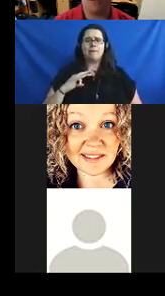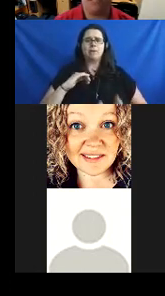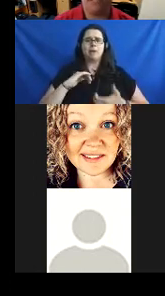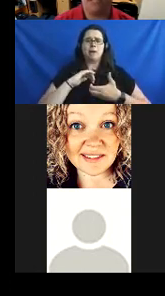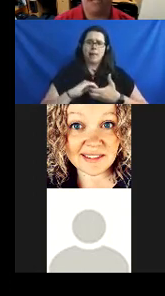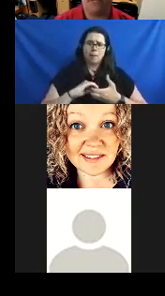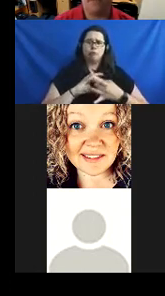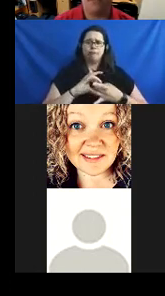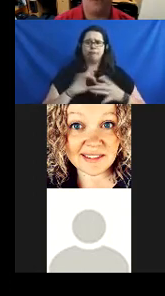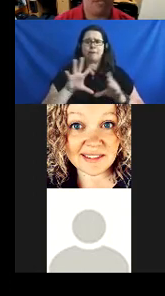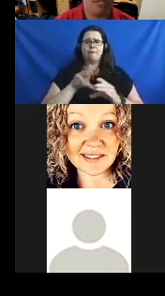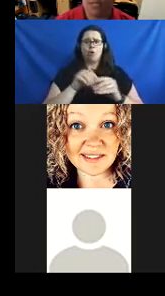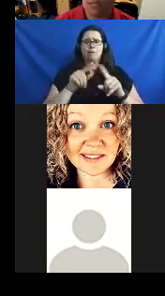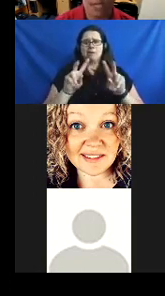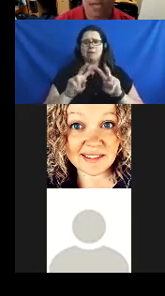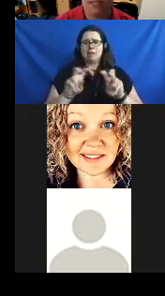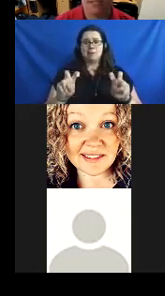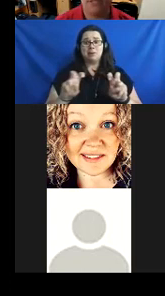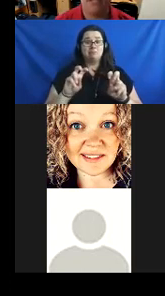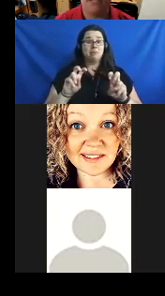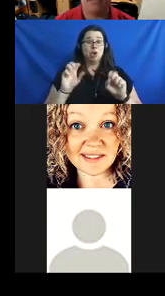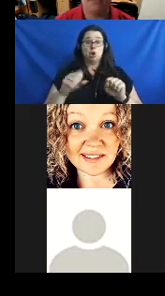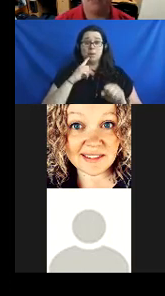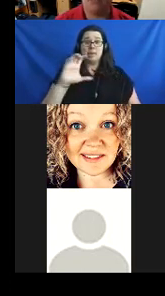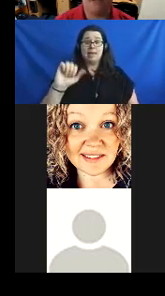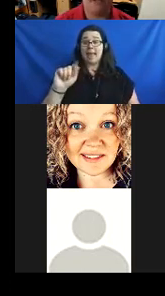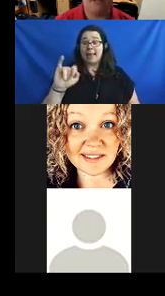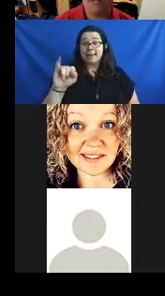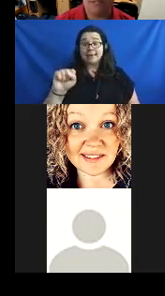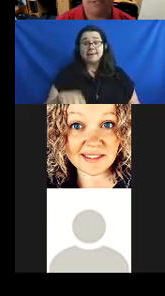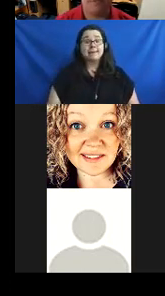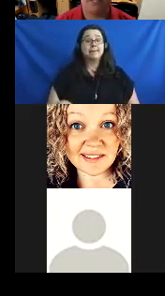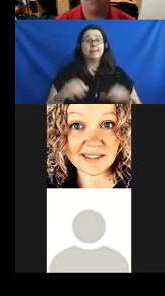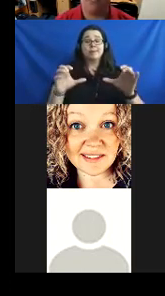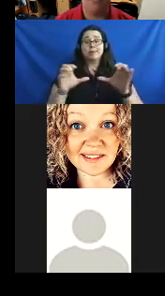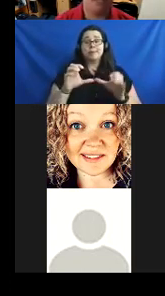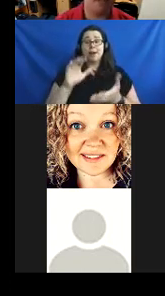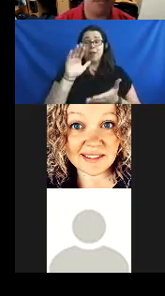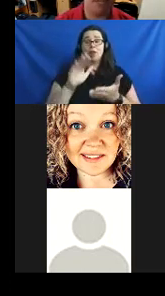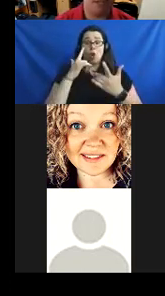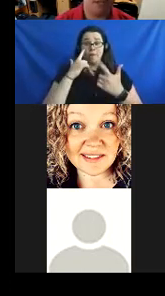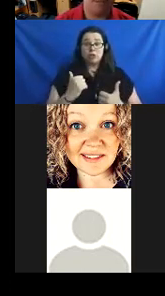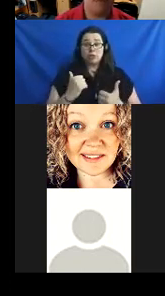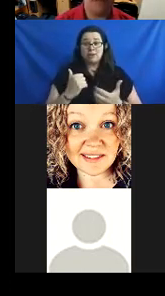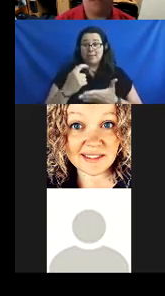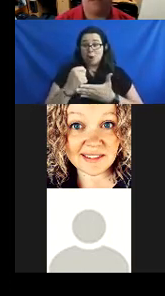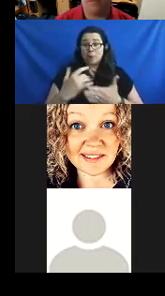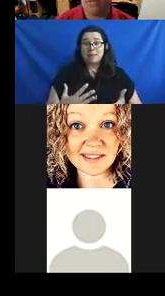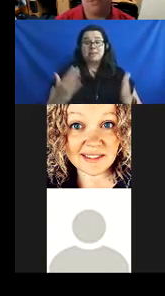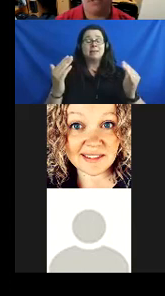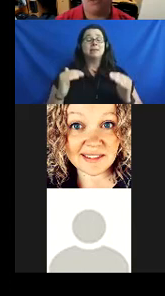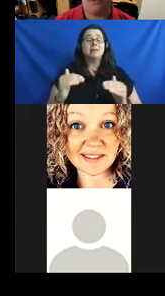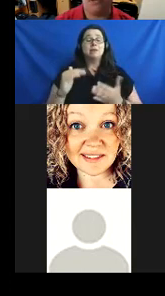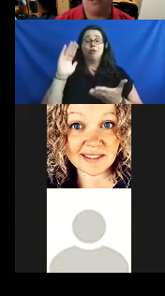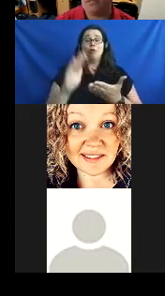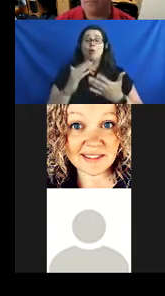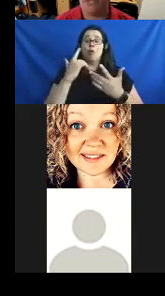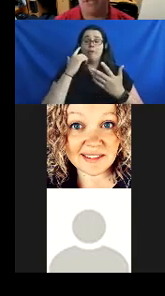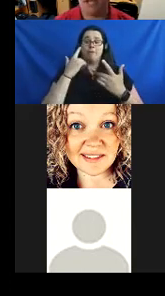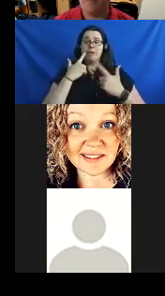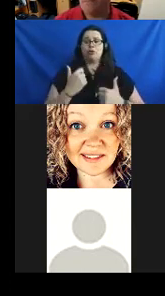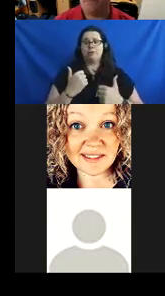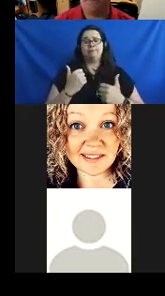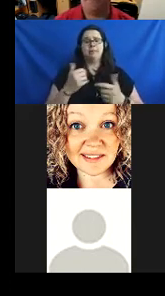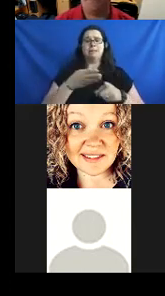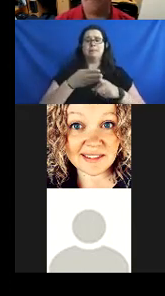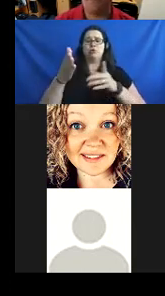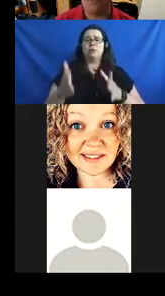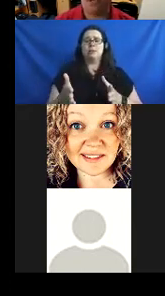IN THE ASSESSMENT WHICH COULD BE CATIS OR ACVREP OR